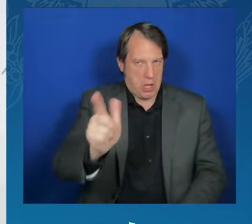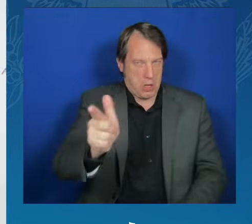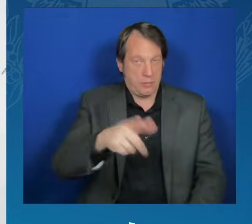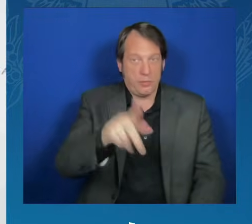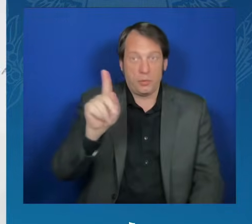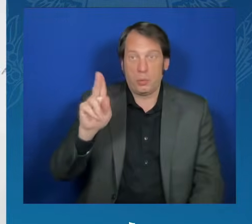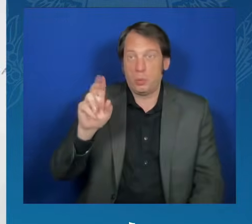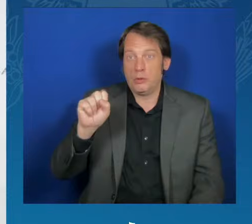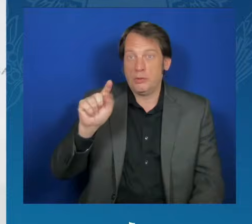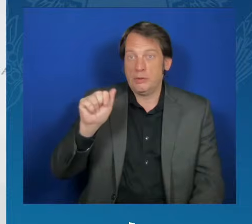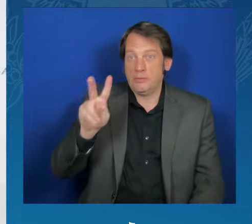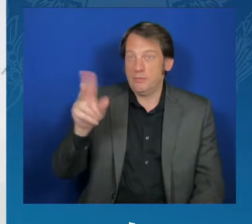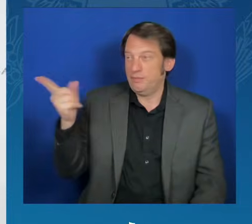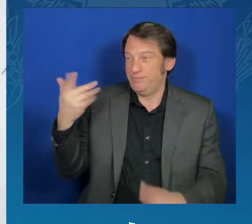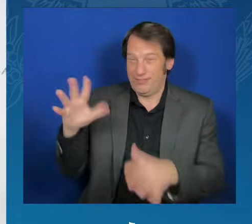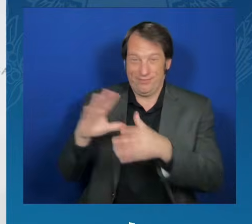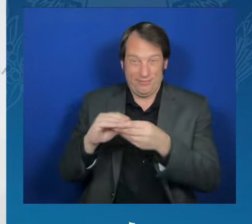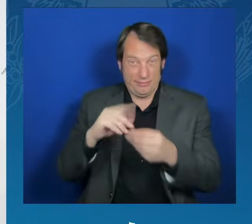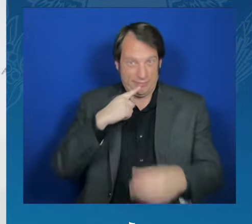and I'm honored to be with so many friends.